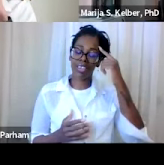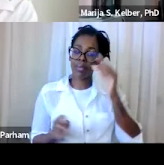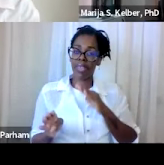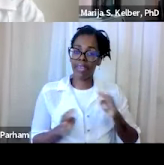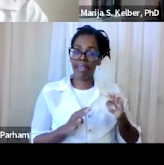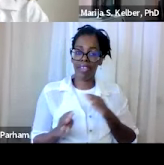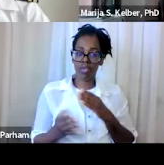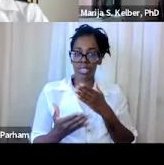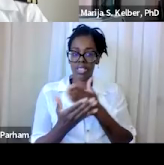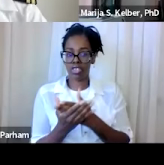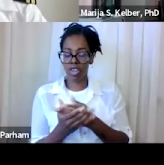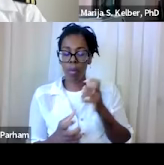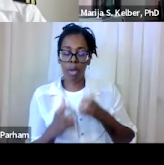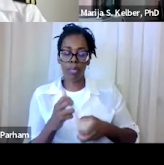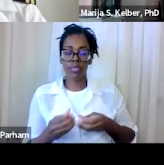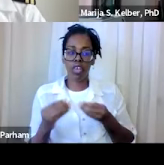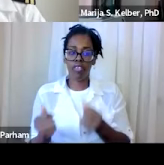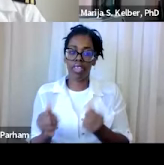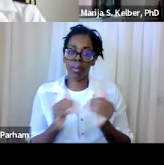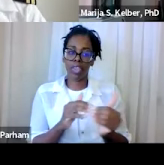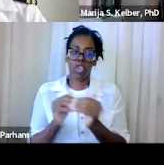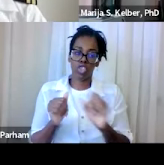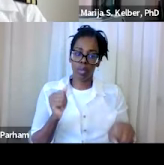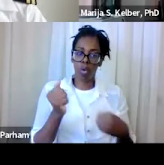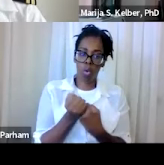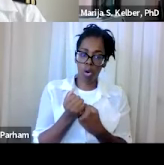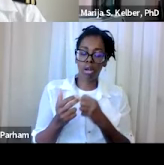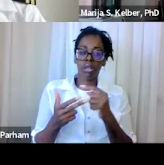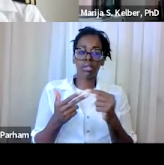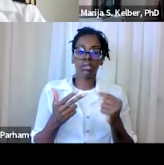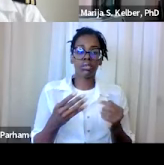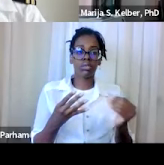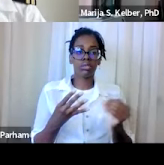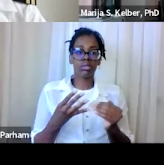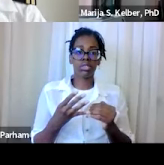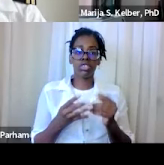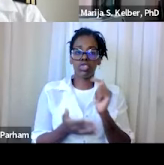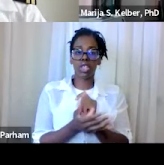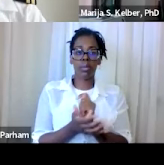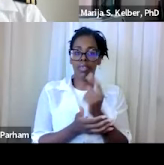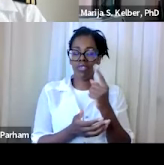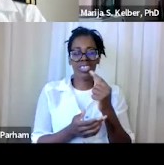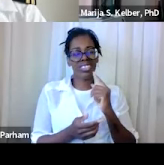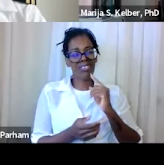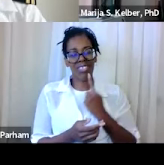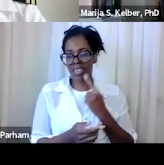problem-solving, peer support interventions, also treatment for severe mental illness,